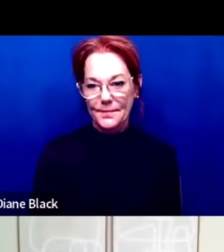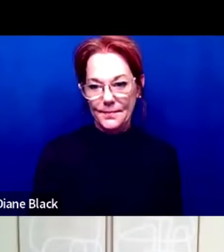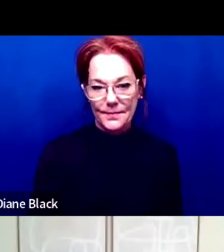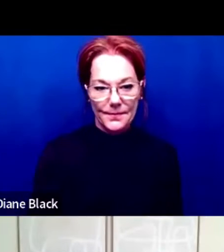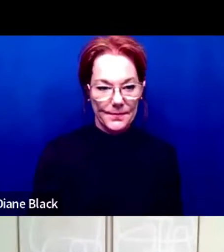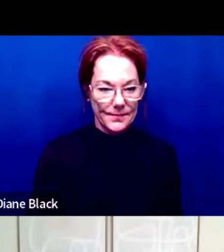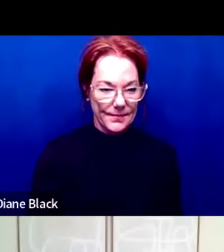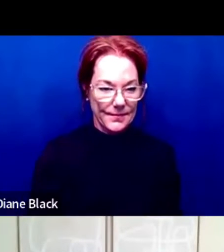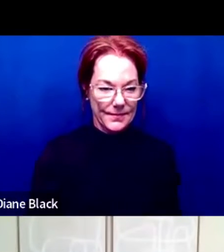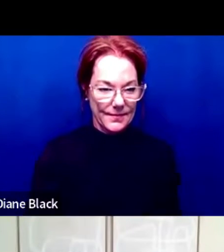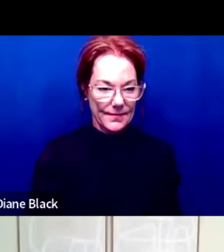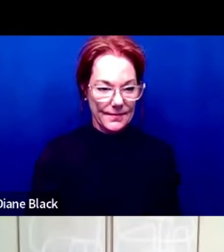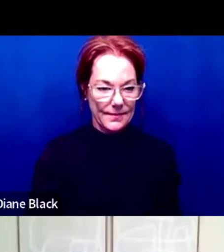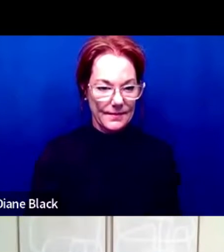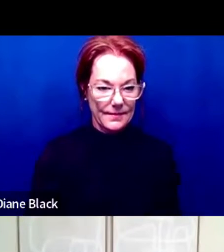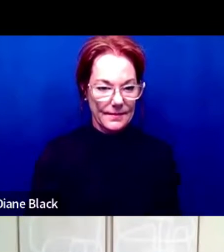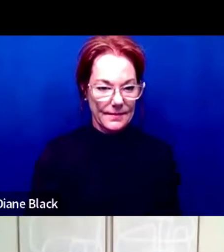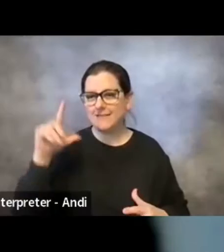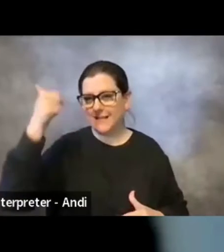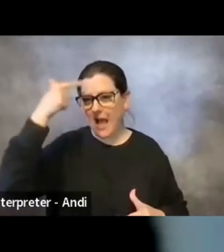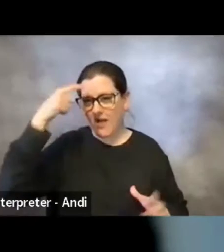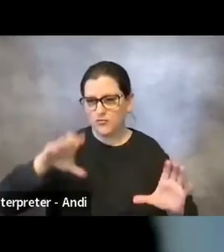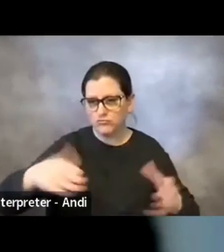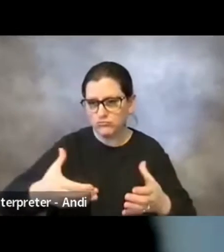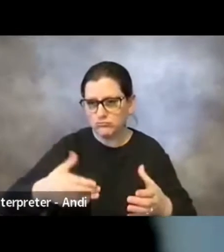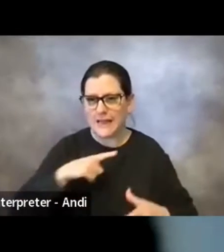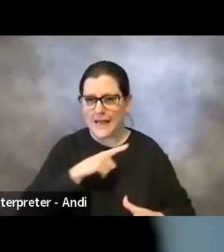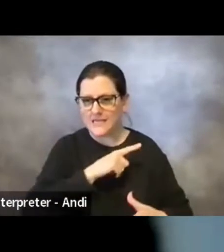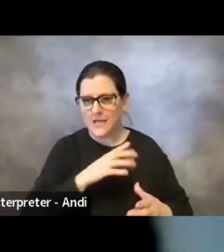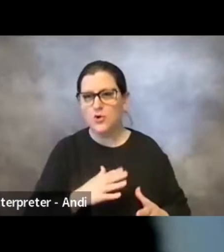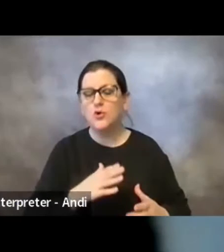that are now the vet liaison from the state to the legislator